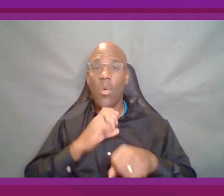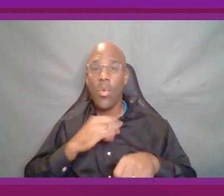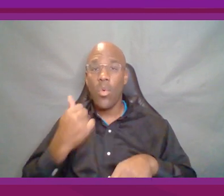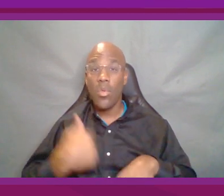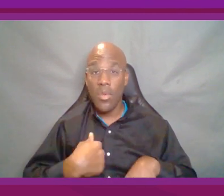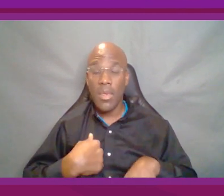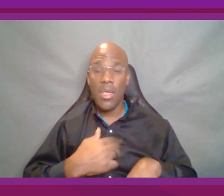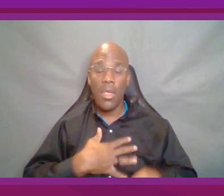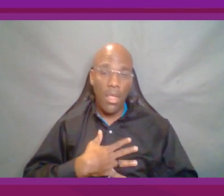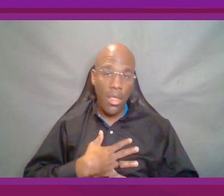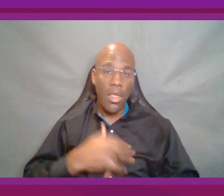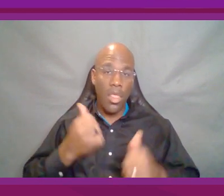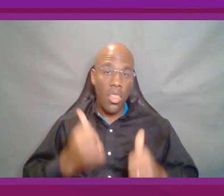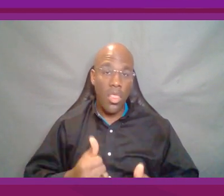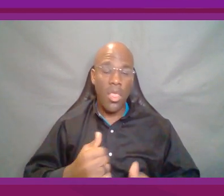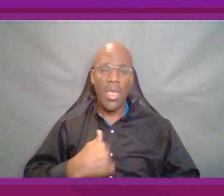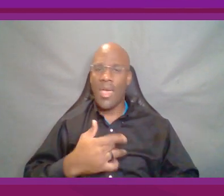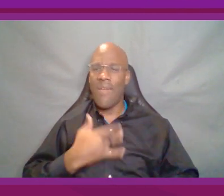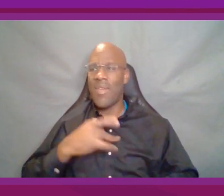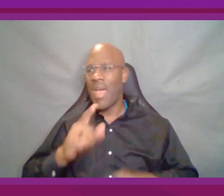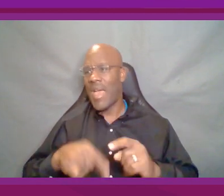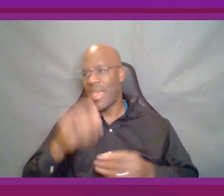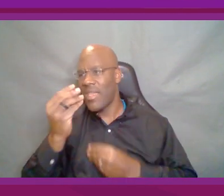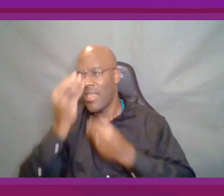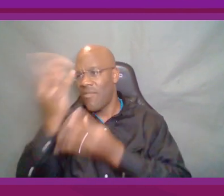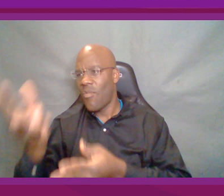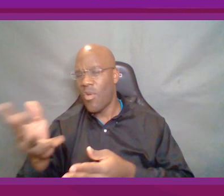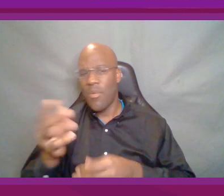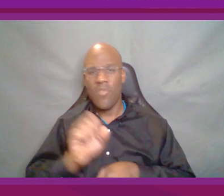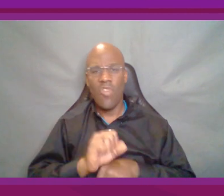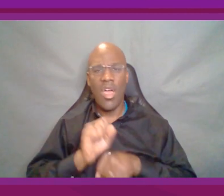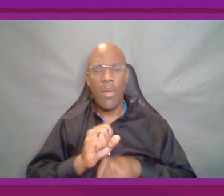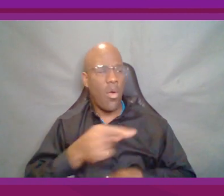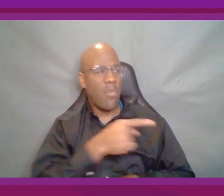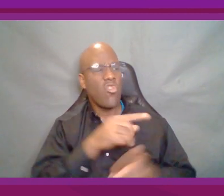I feel like I can't share that because then, again, I'm weak, I'm not capable,